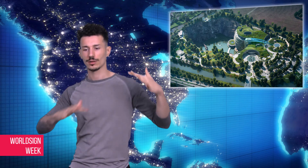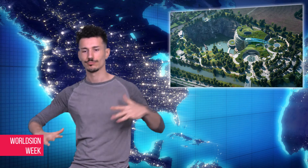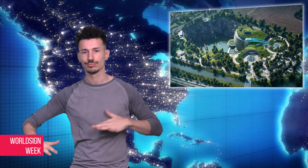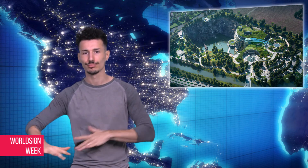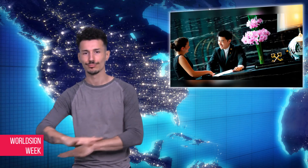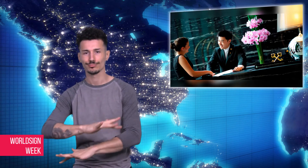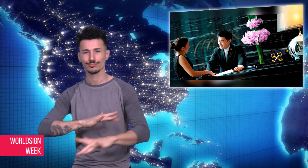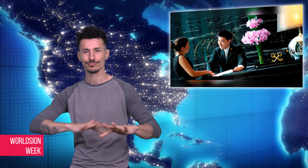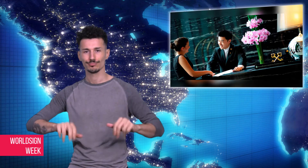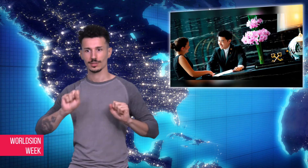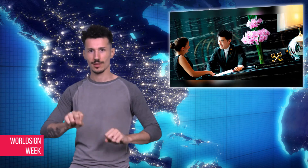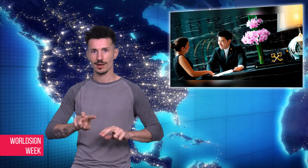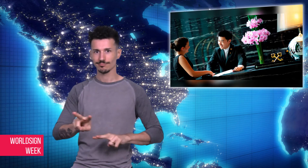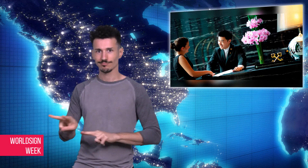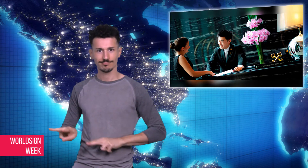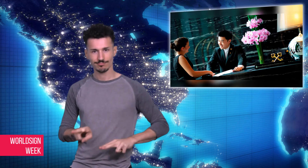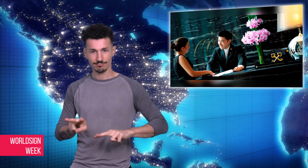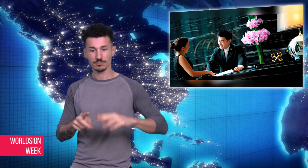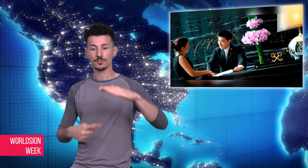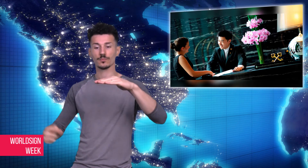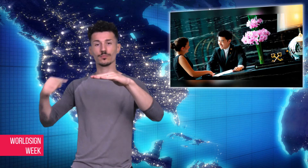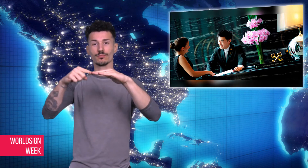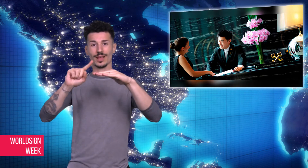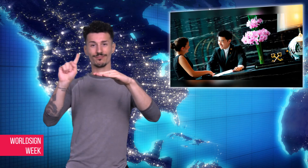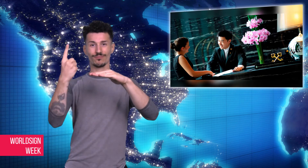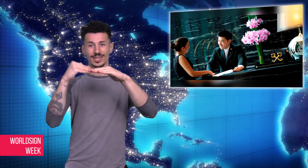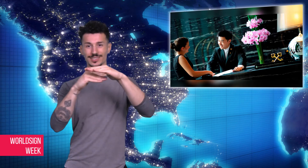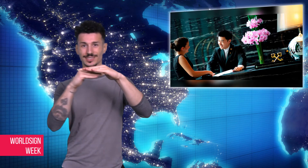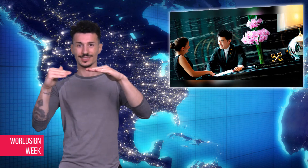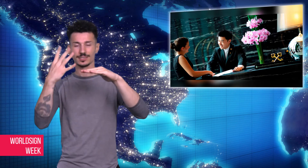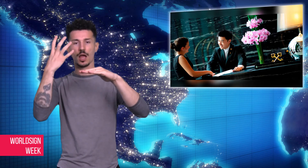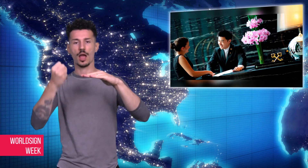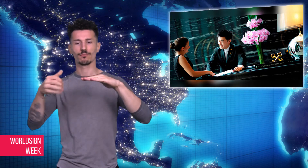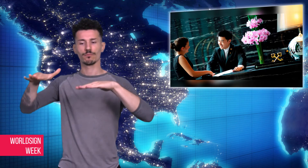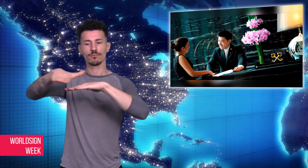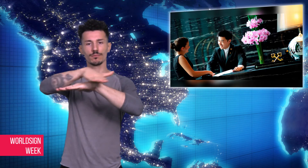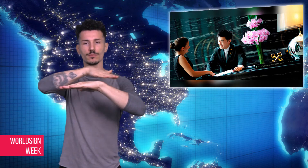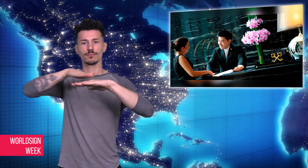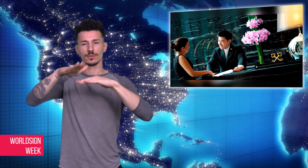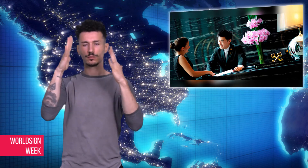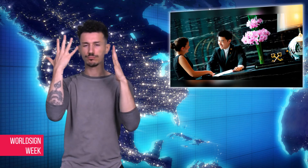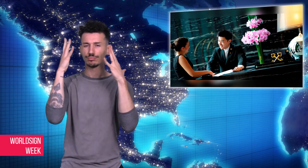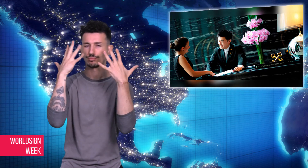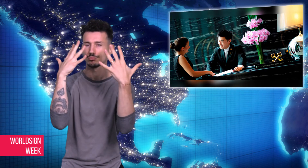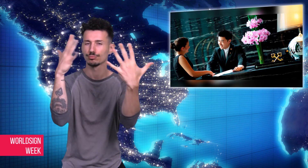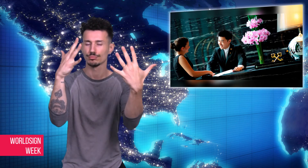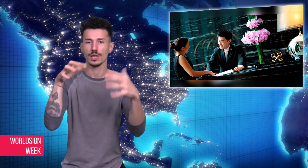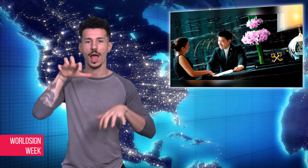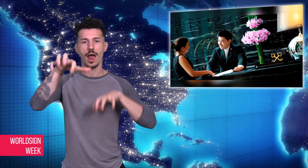surrounding area. In the center of the